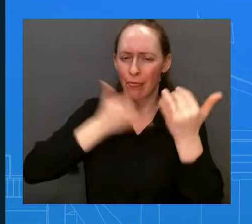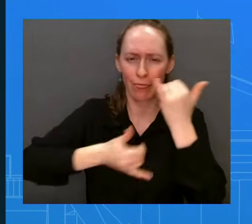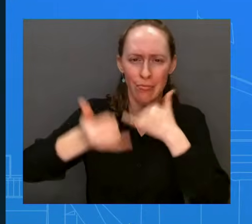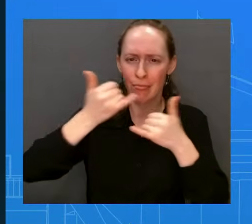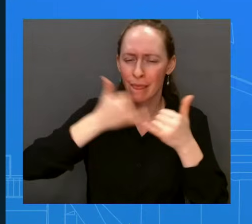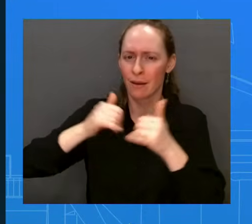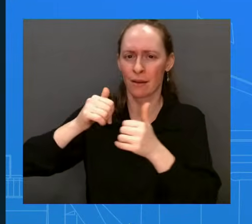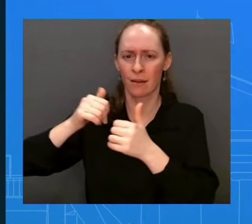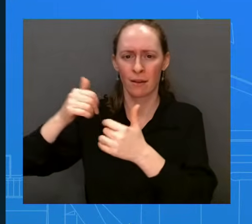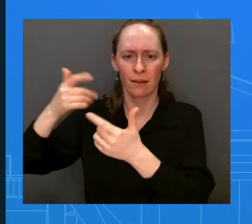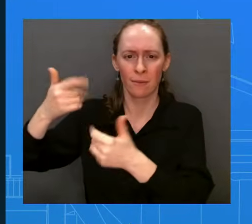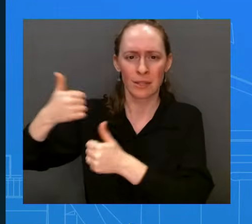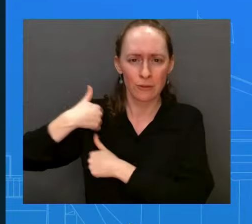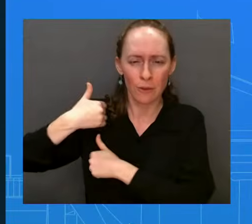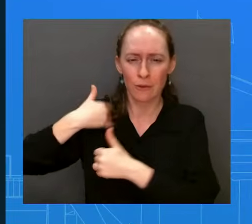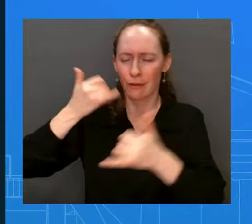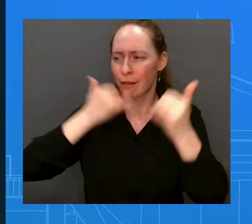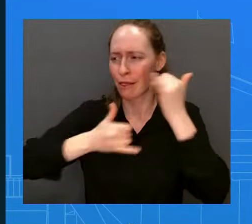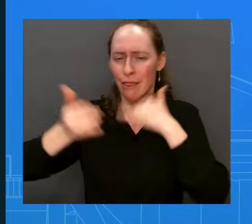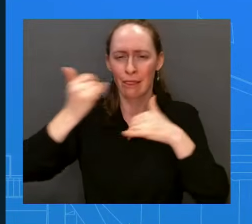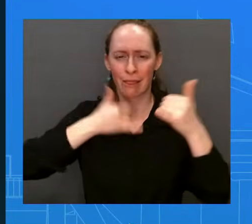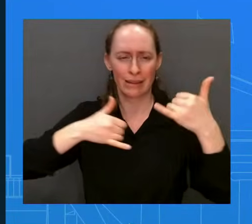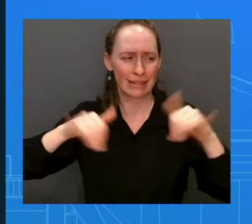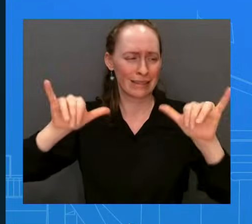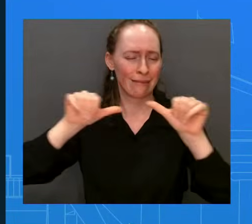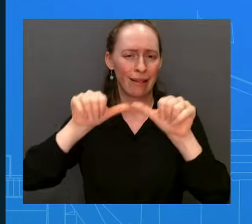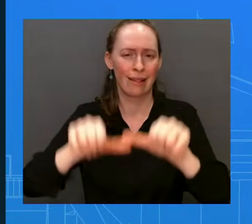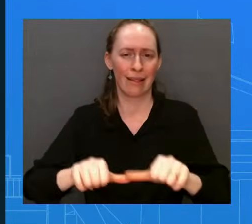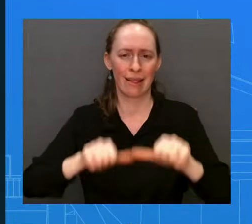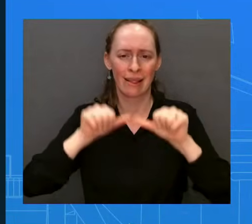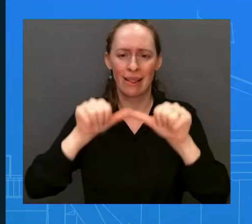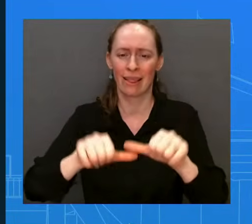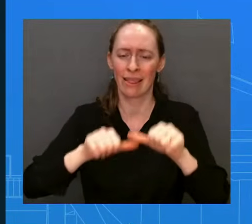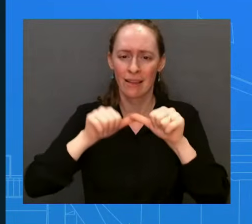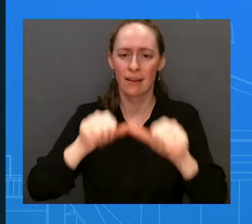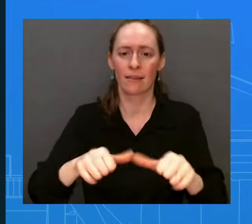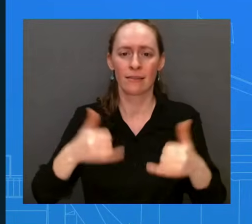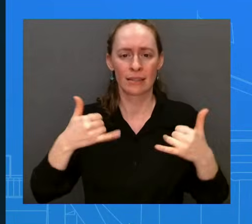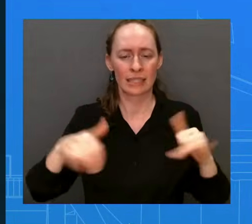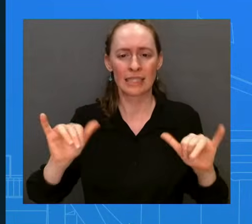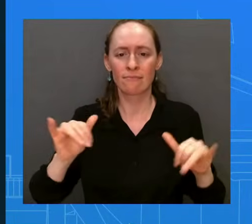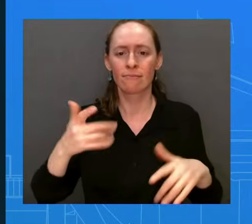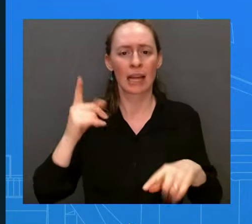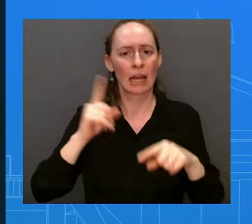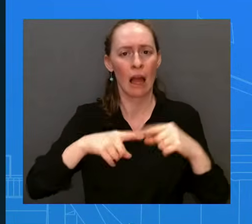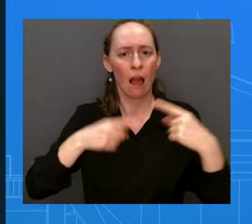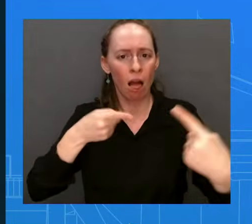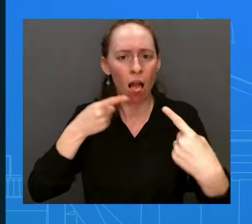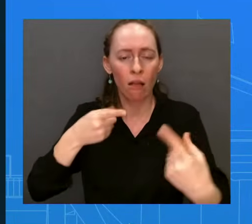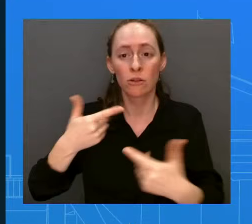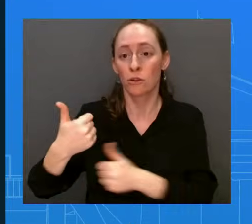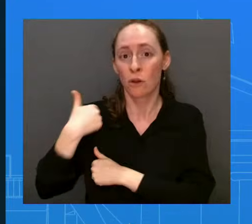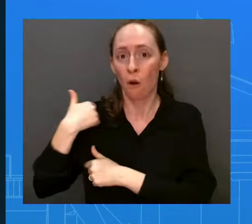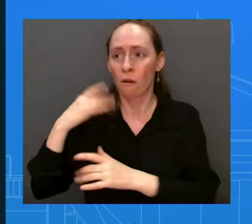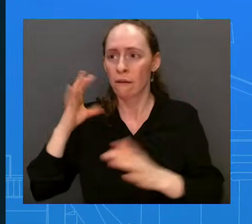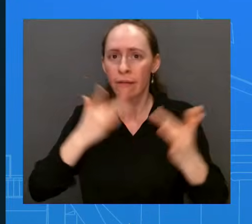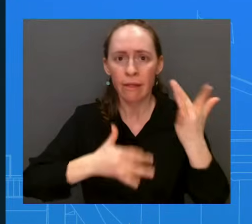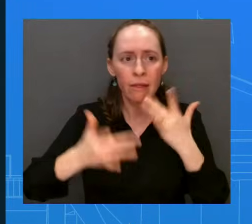integration of joint fires, manpower, personnel, unit cohesion. I could go on and on.